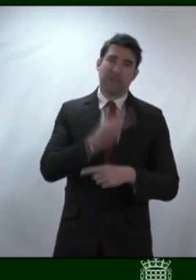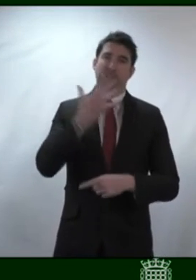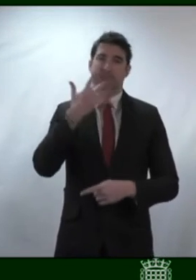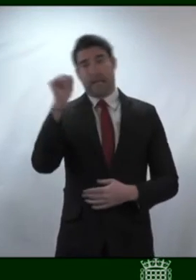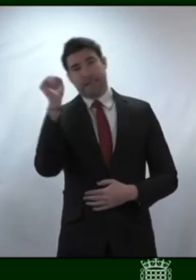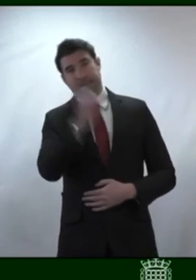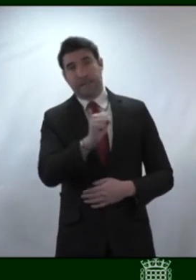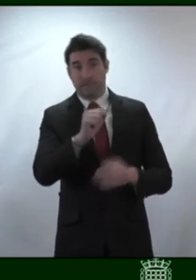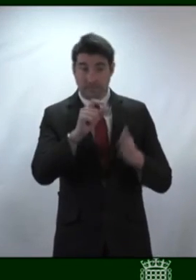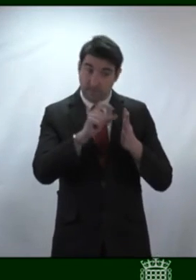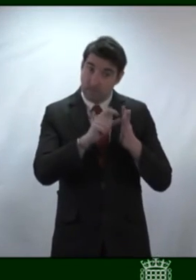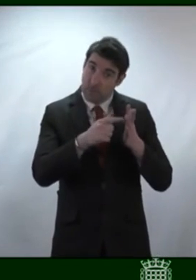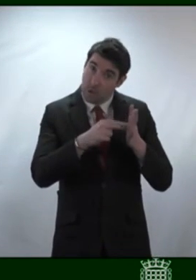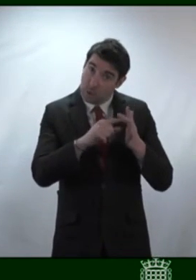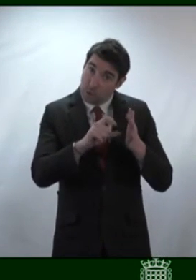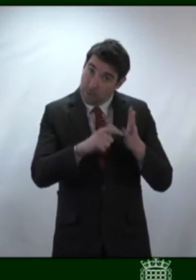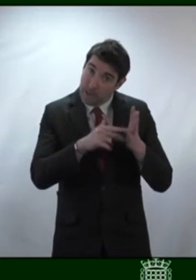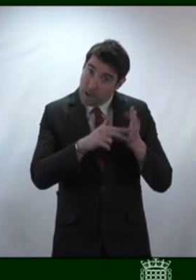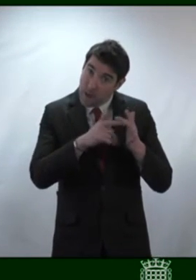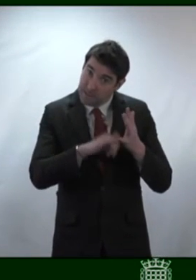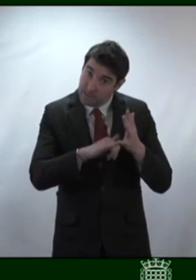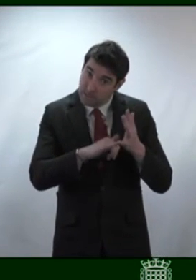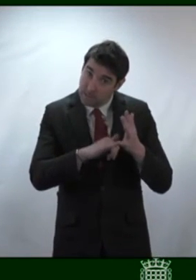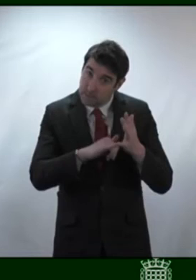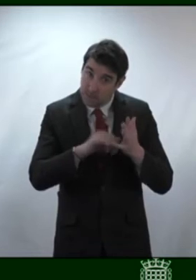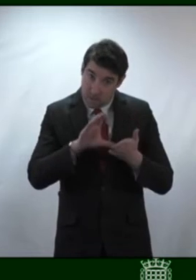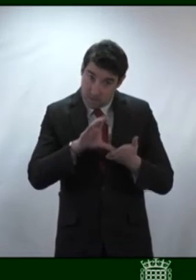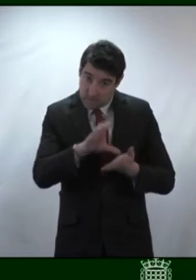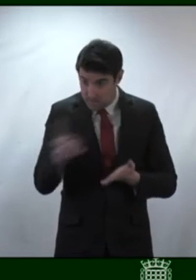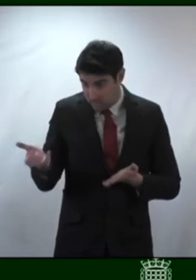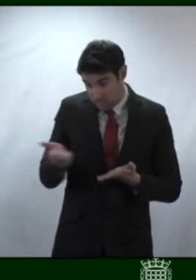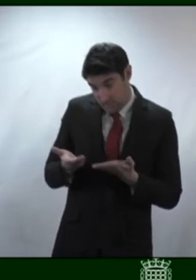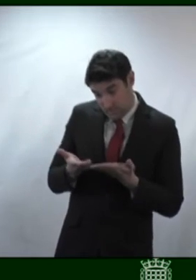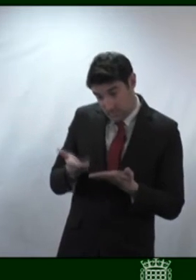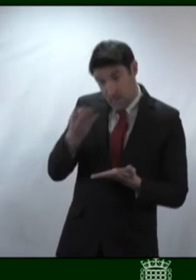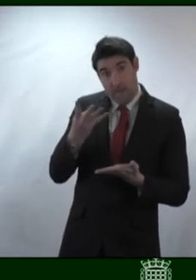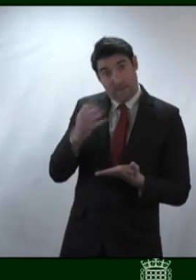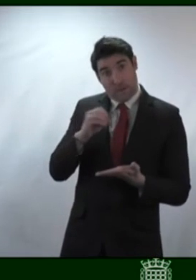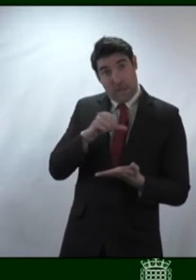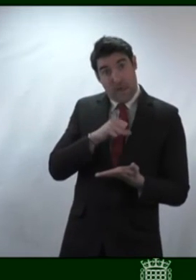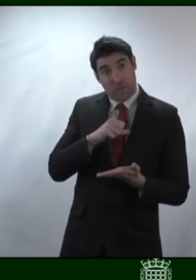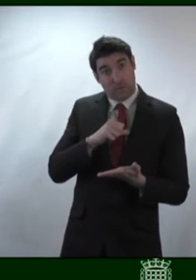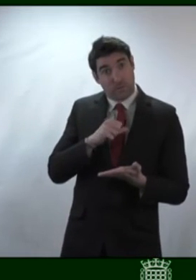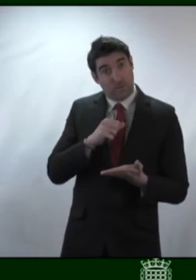it was not performance- related pay. I think that the British people will find it pretty